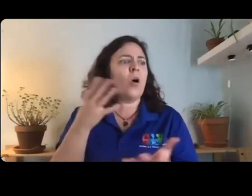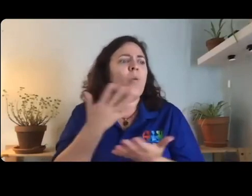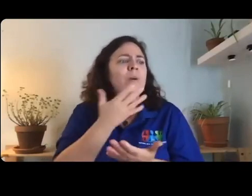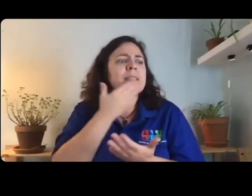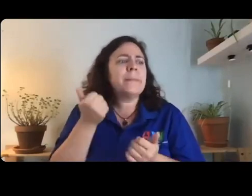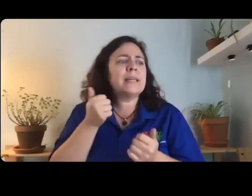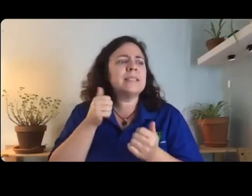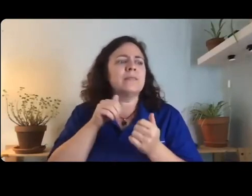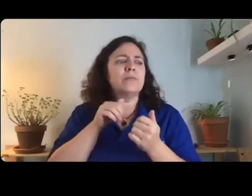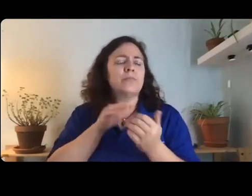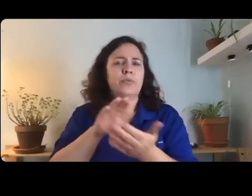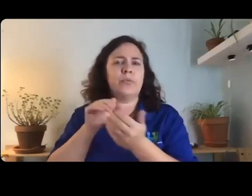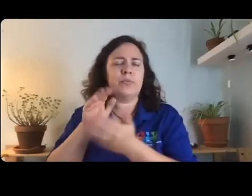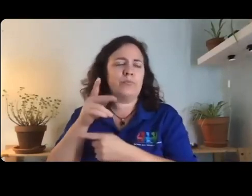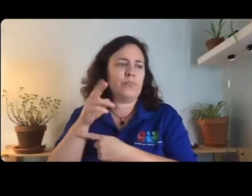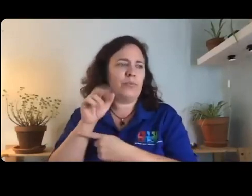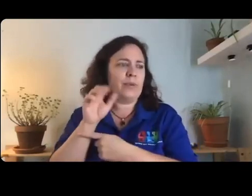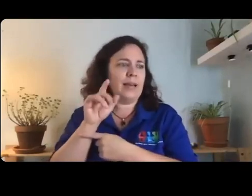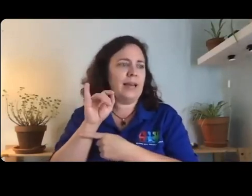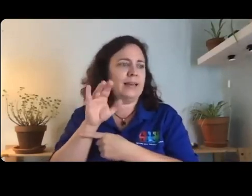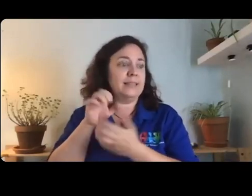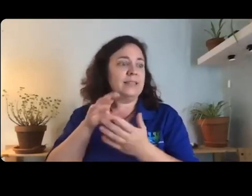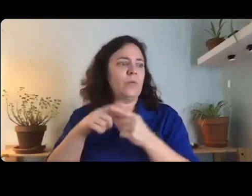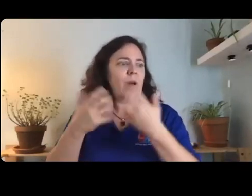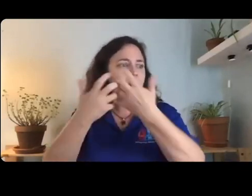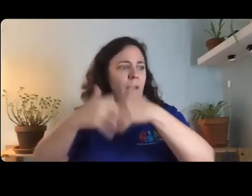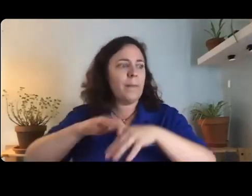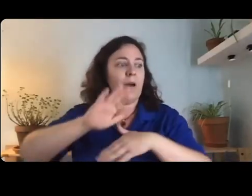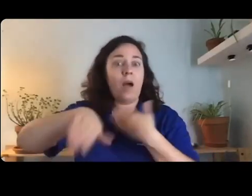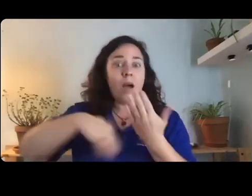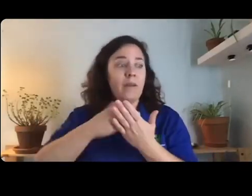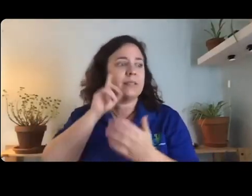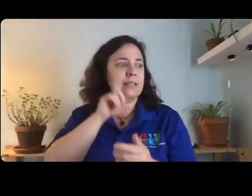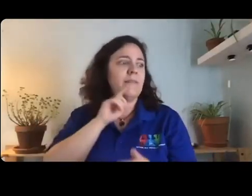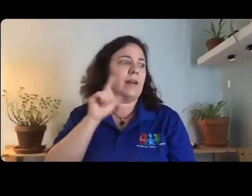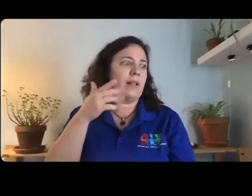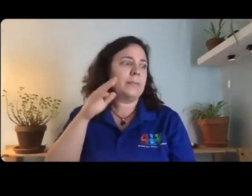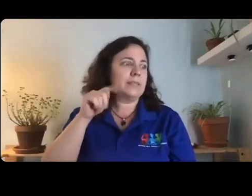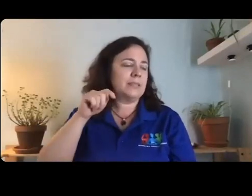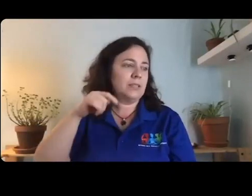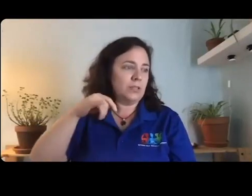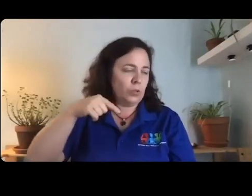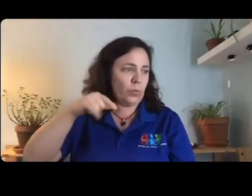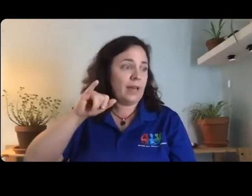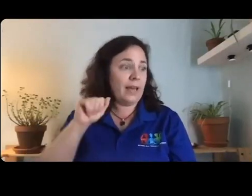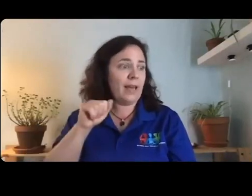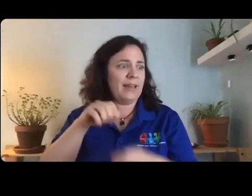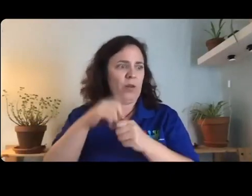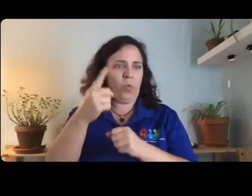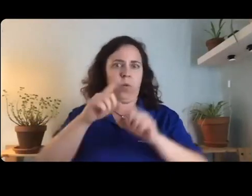> I can imagine, now, looking at research studies, what's the best process to combine